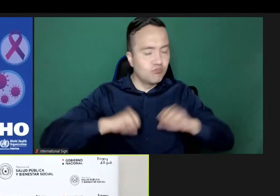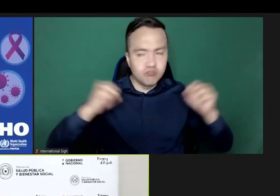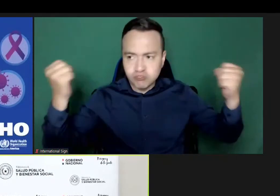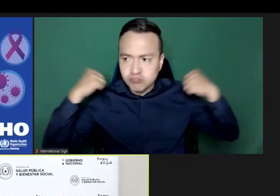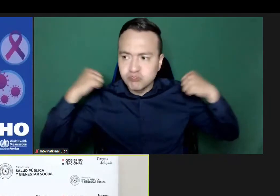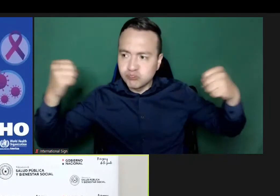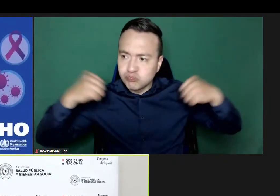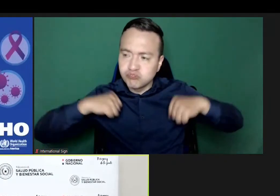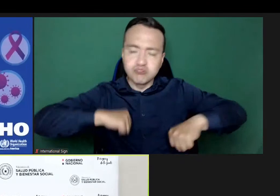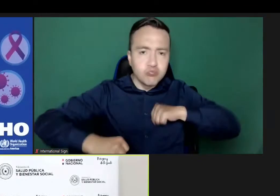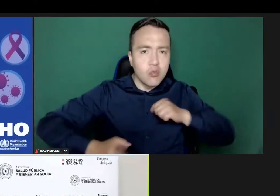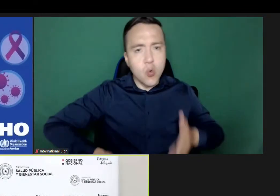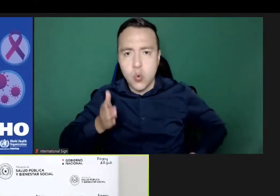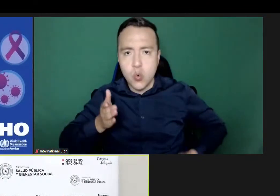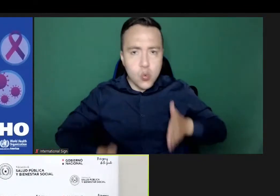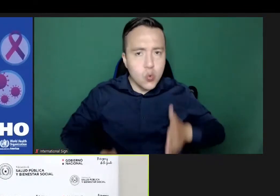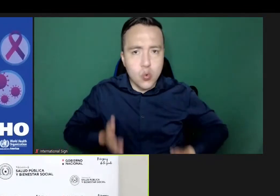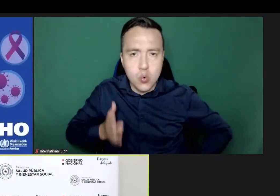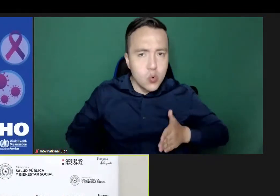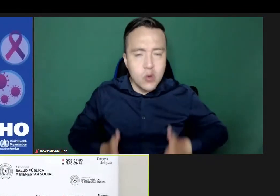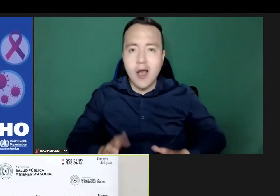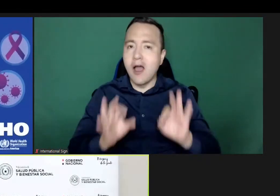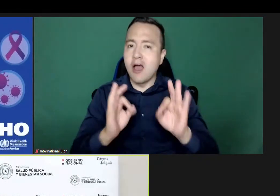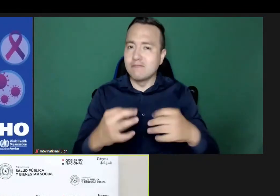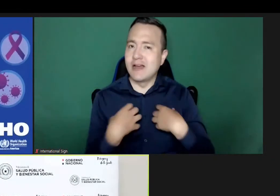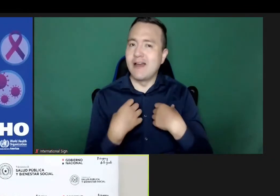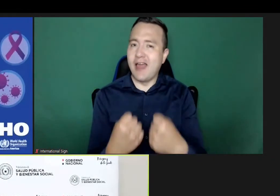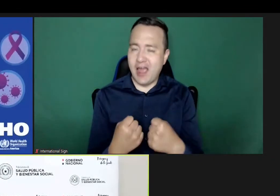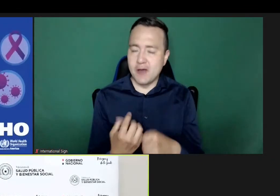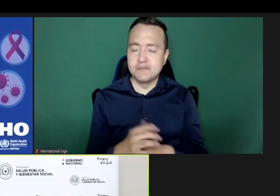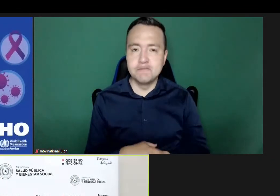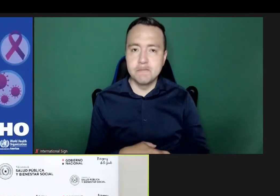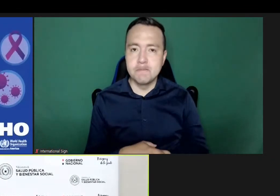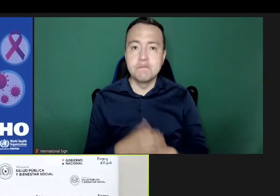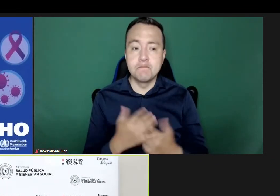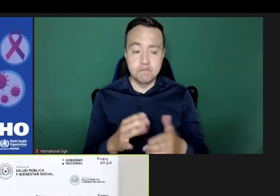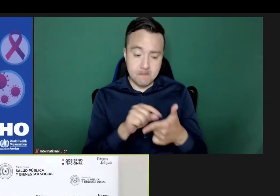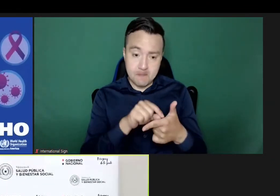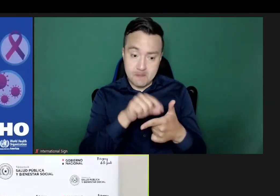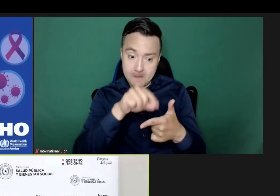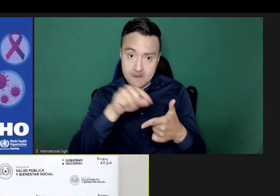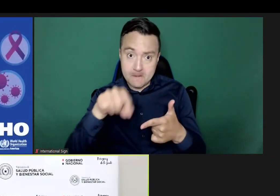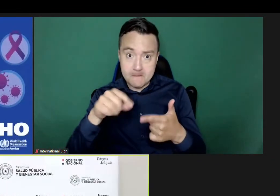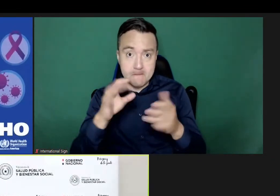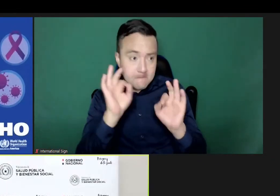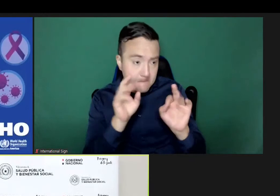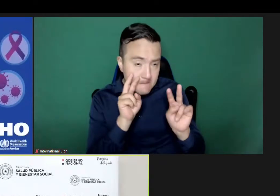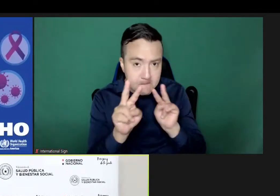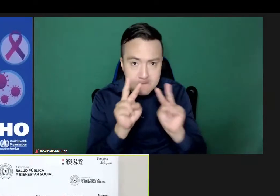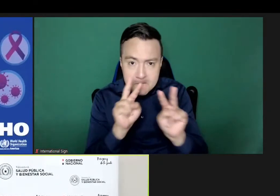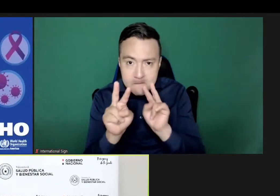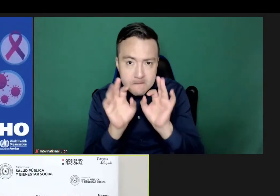They see it as a way of living a more healthy lifestyle.